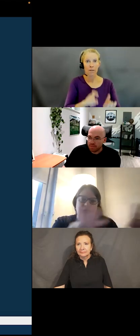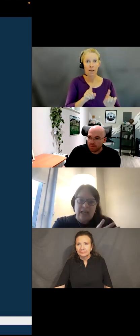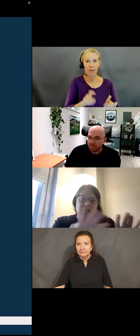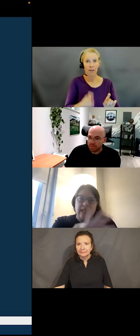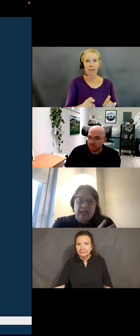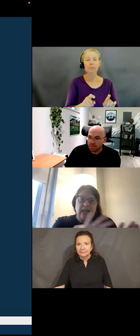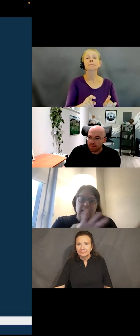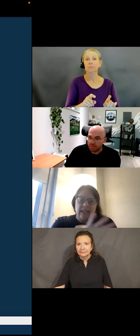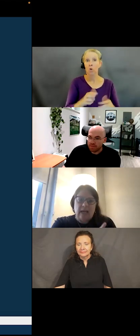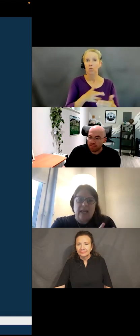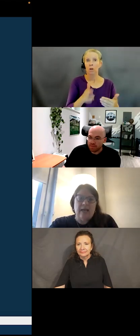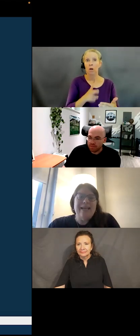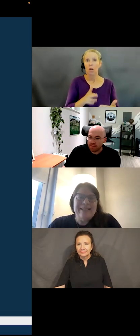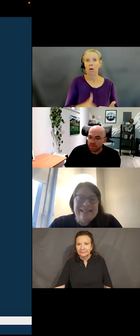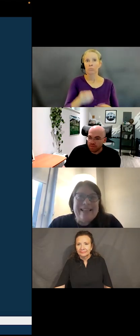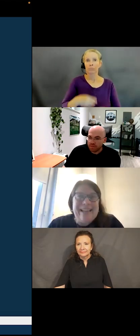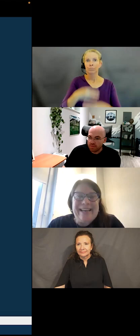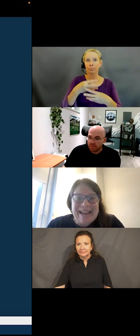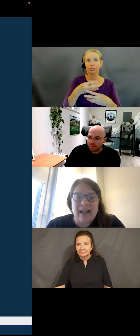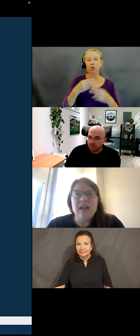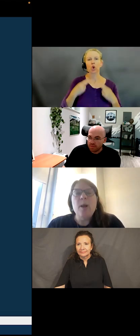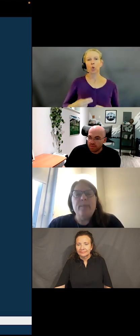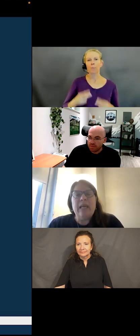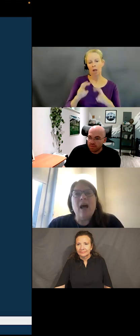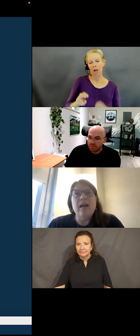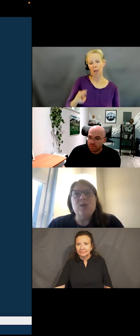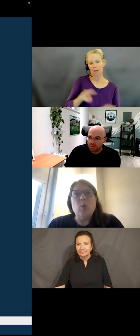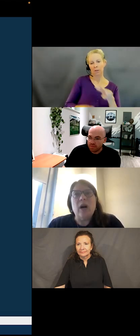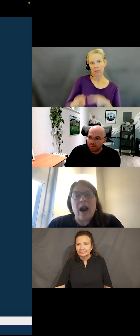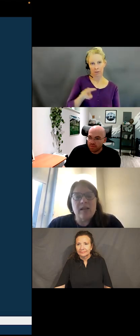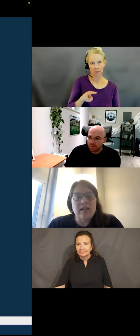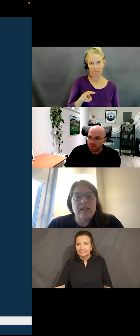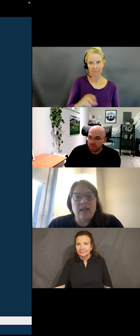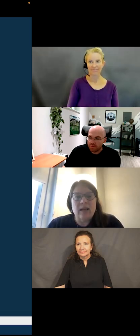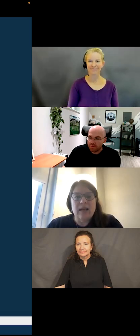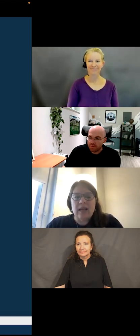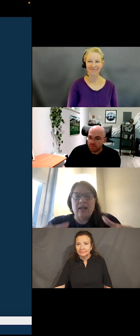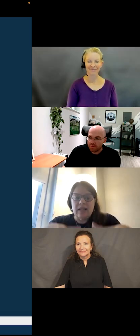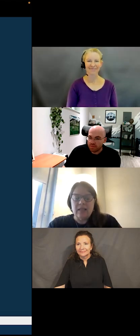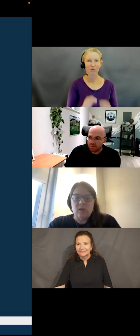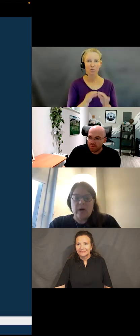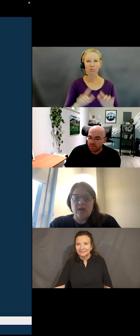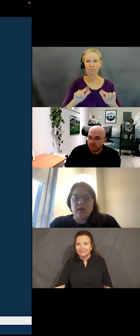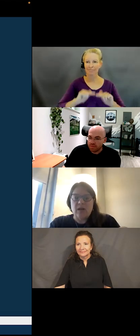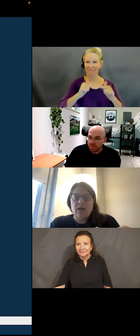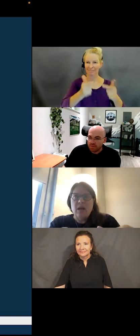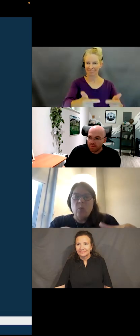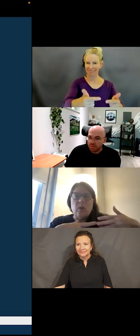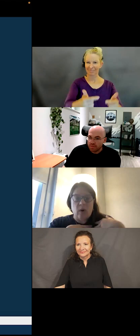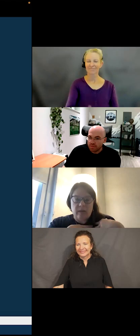did it get -- did it get it? Because what we are actually dealing in this situation with the work